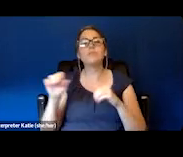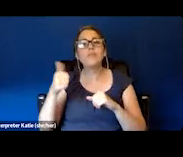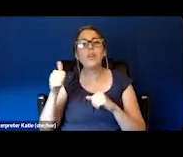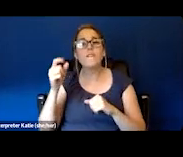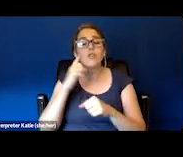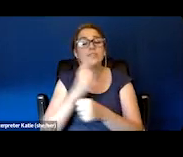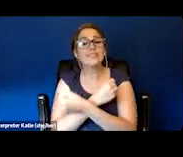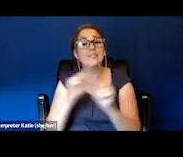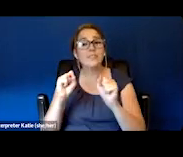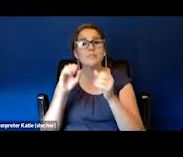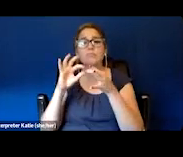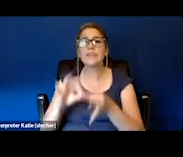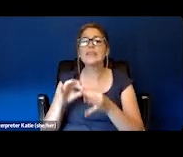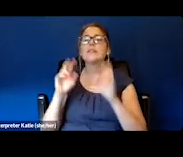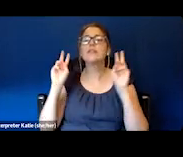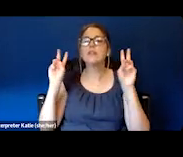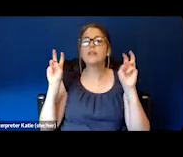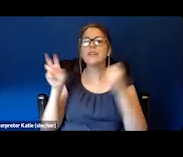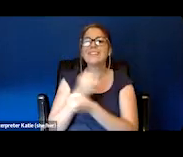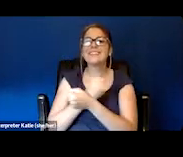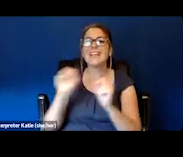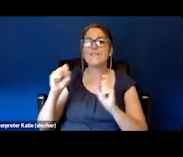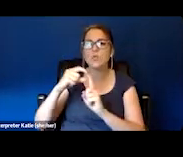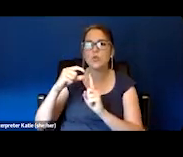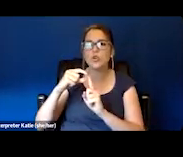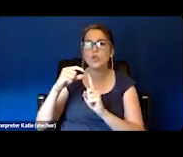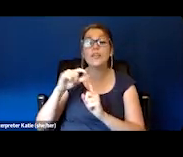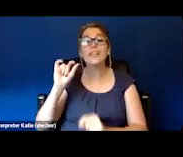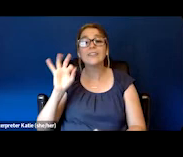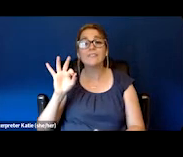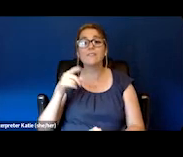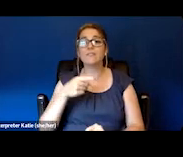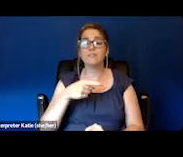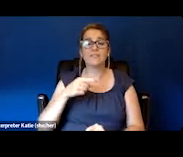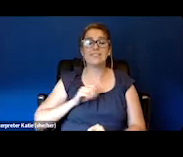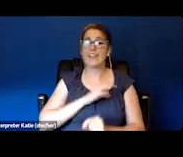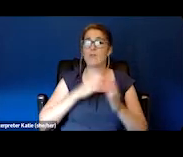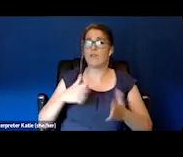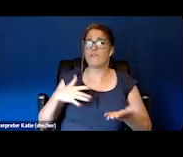if you feel like a situation is escalating and you no longer feel safe in the environment.